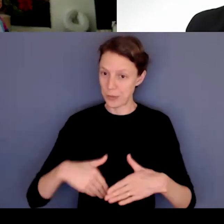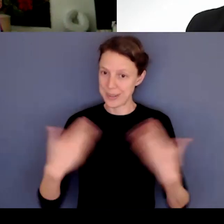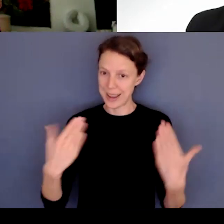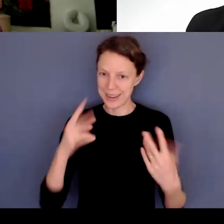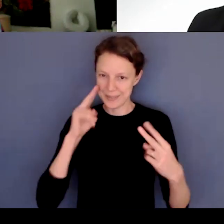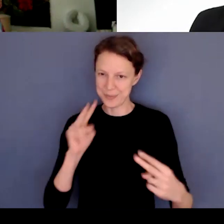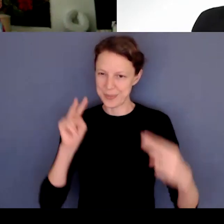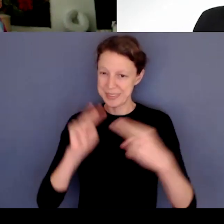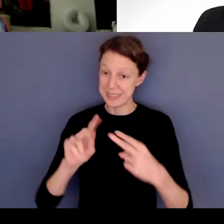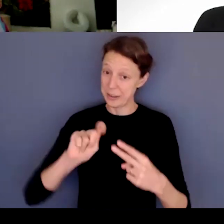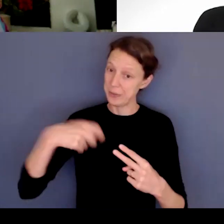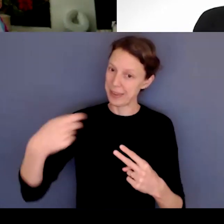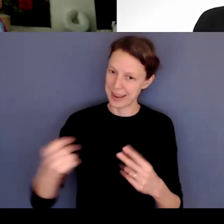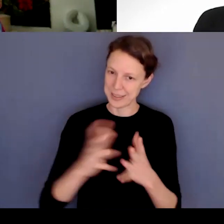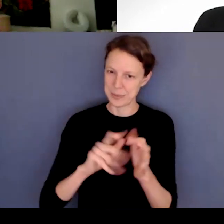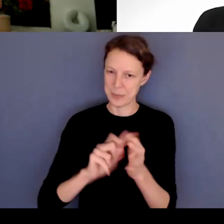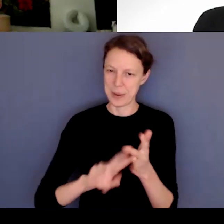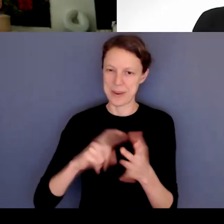the next webinar. Thanks so much, everybody.